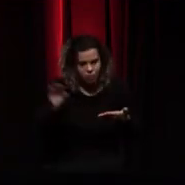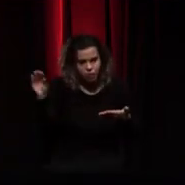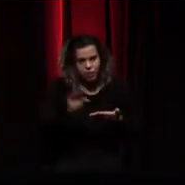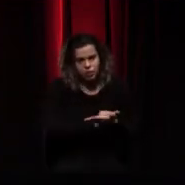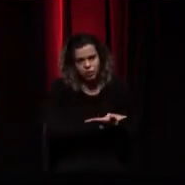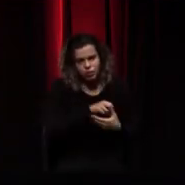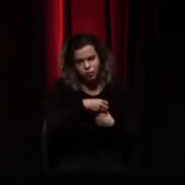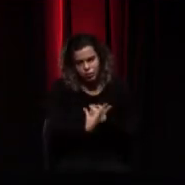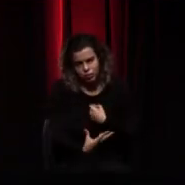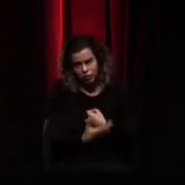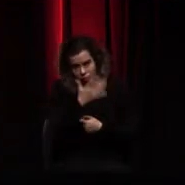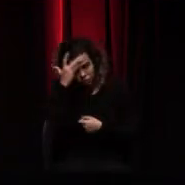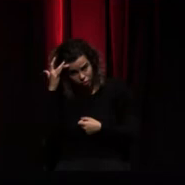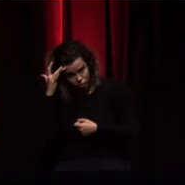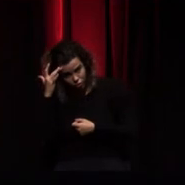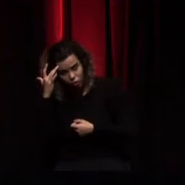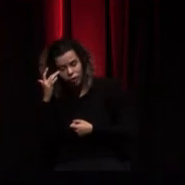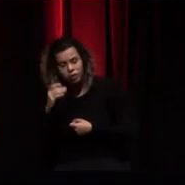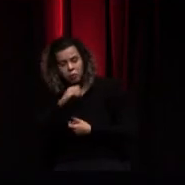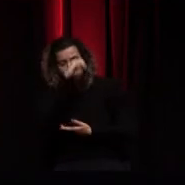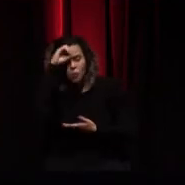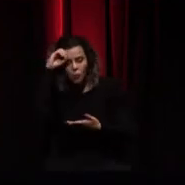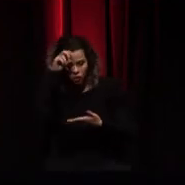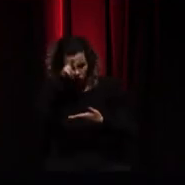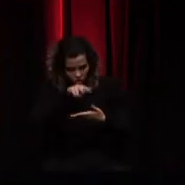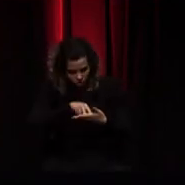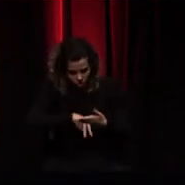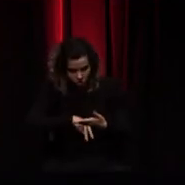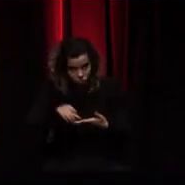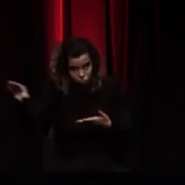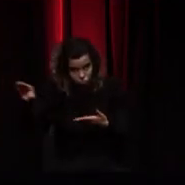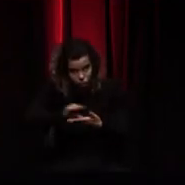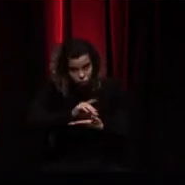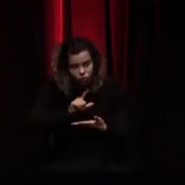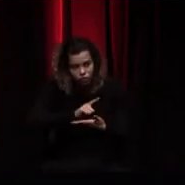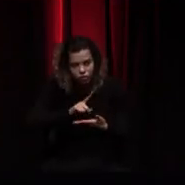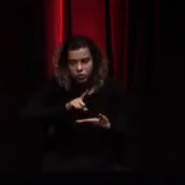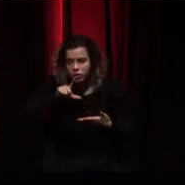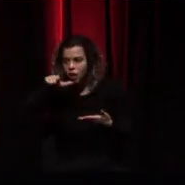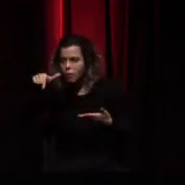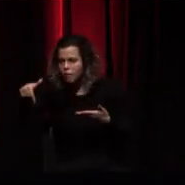If the reader is not informed, and later on he finds out